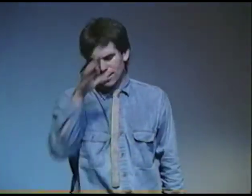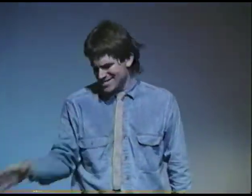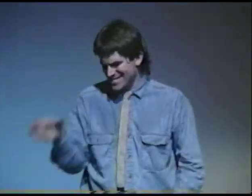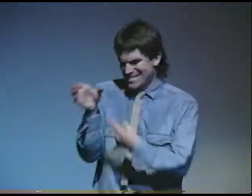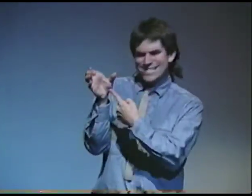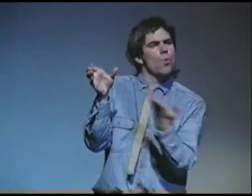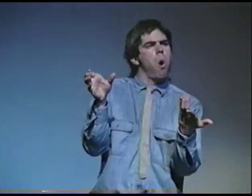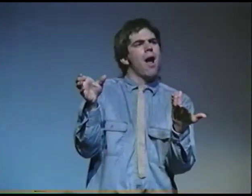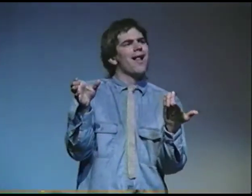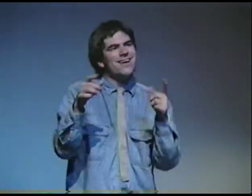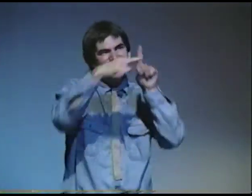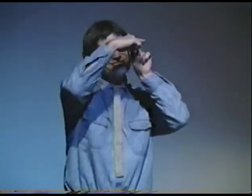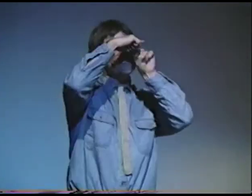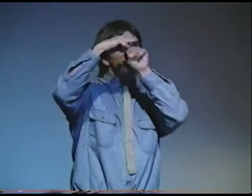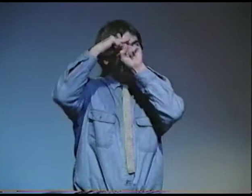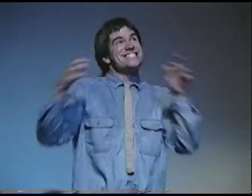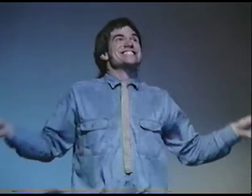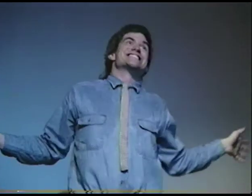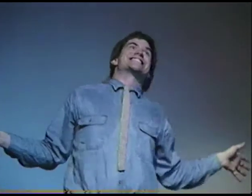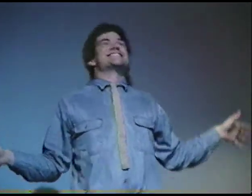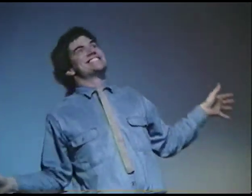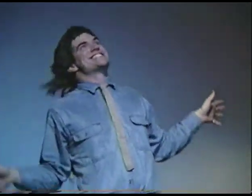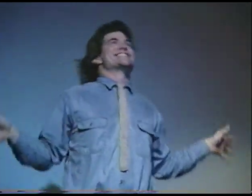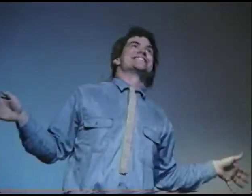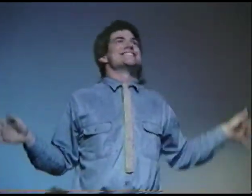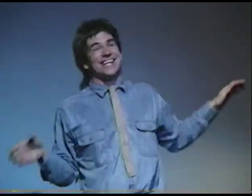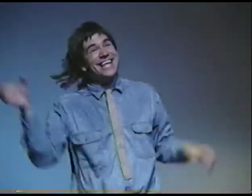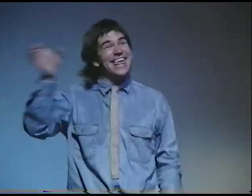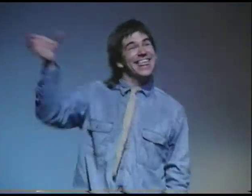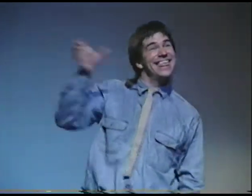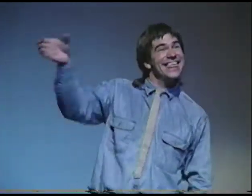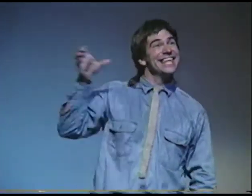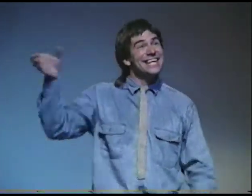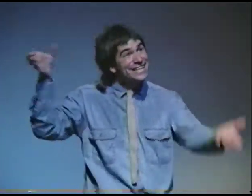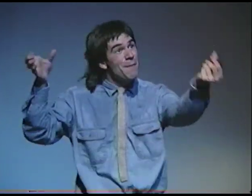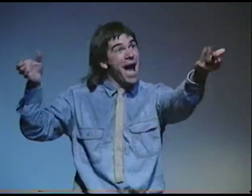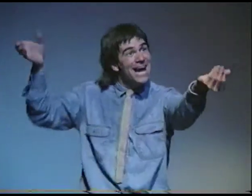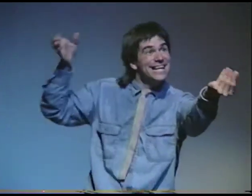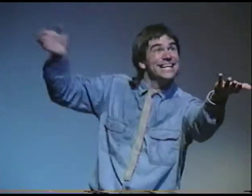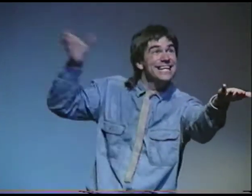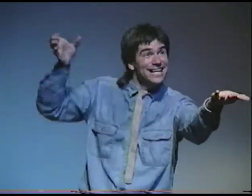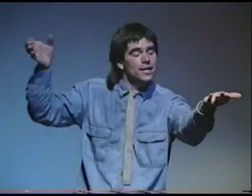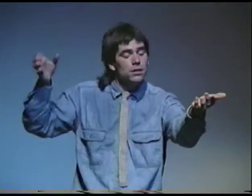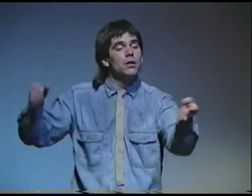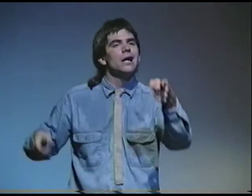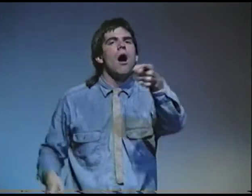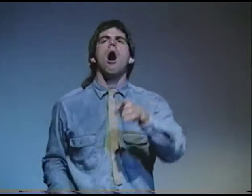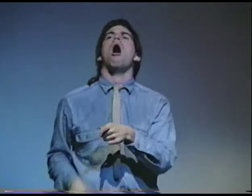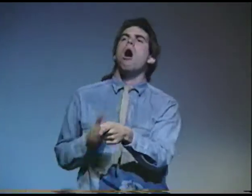doing a boy, a Spanish boy who was holding something up.